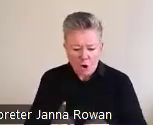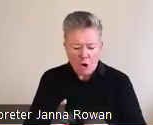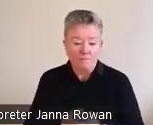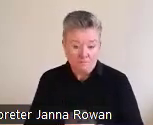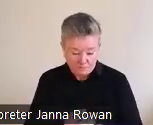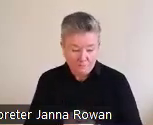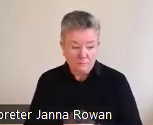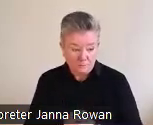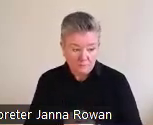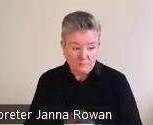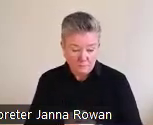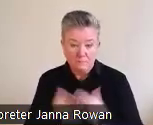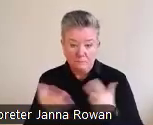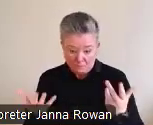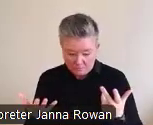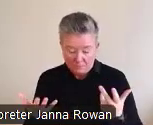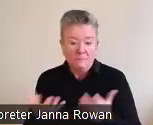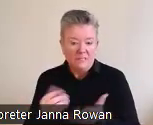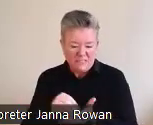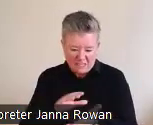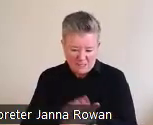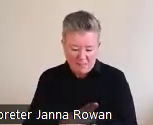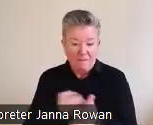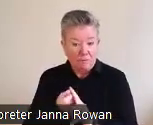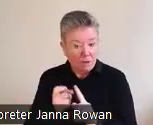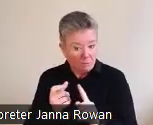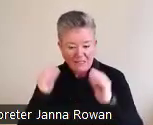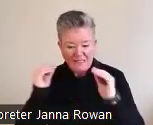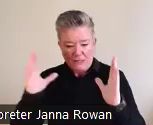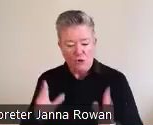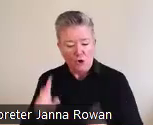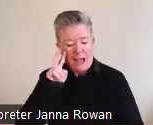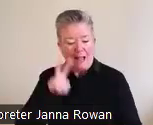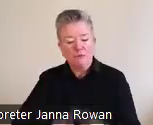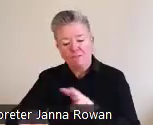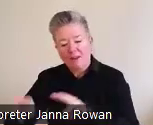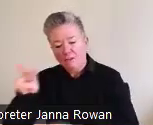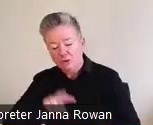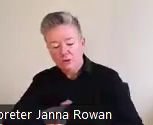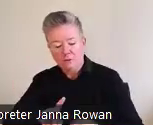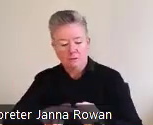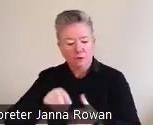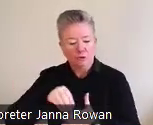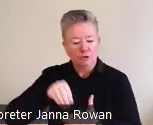such as by documented teacher observation, student work, et cetera.